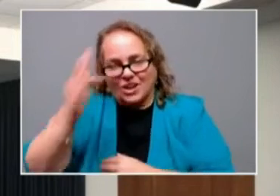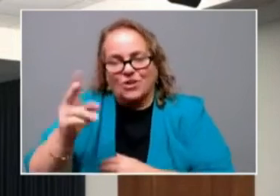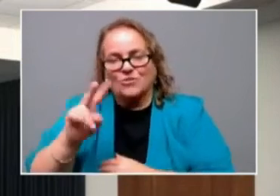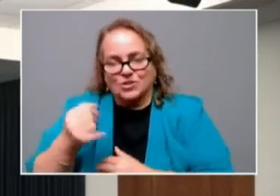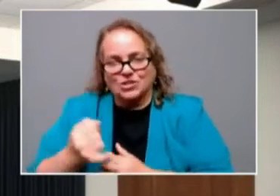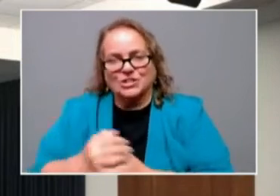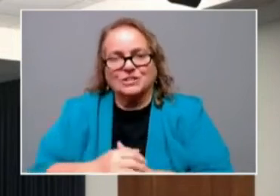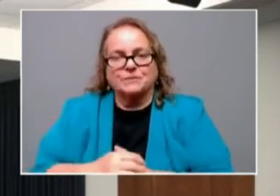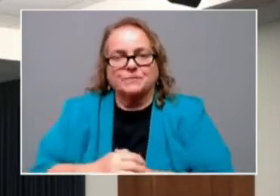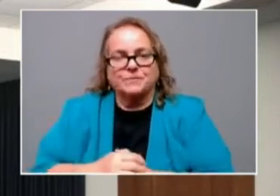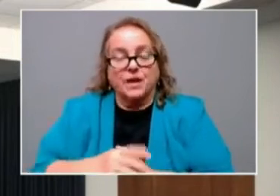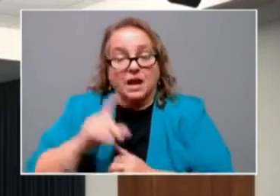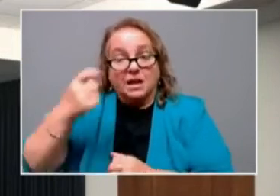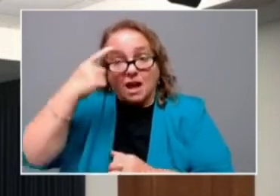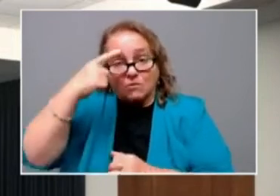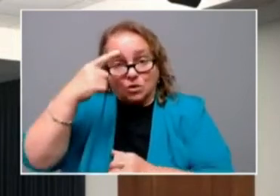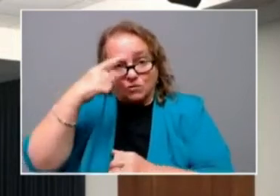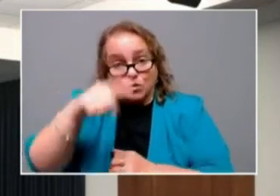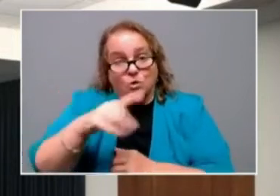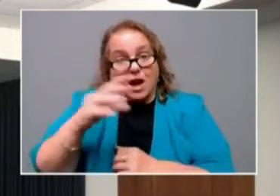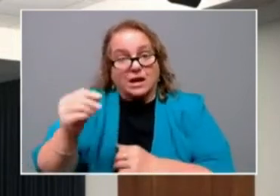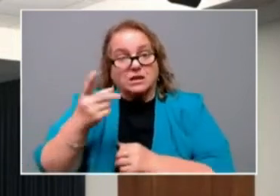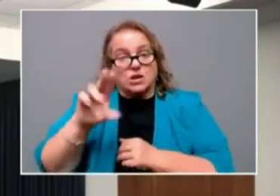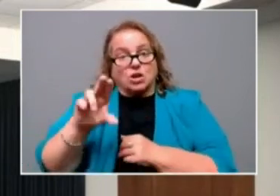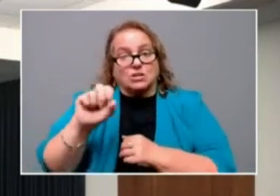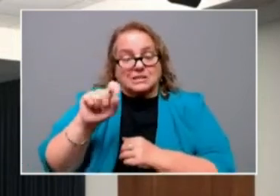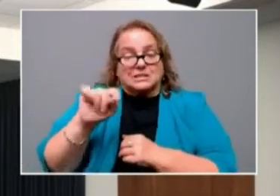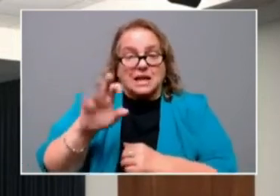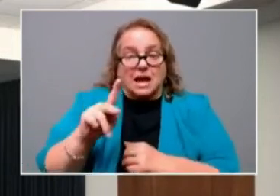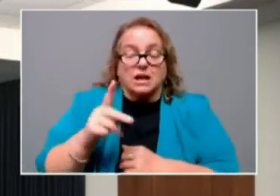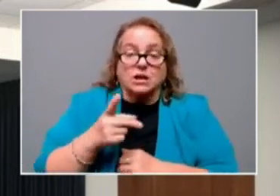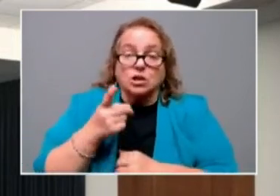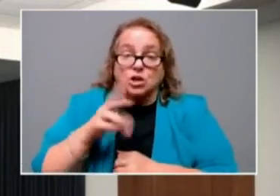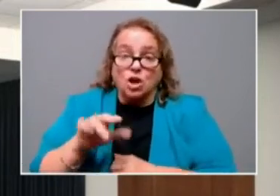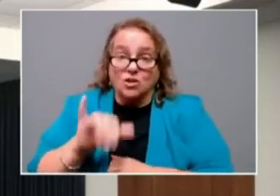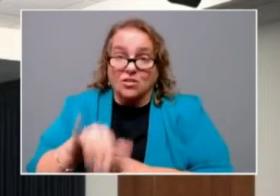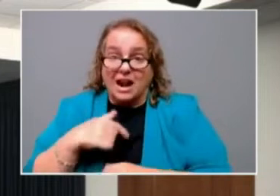you And your doctor stack, A doctor I interviewed at UK talked about